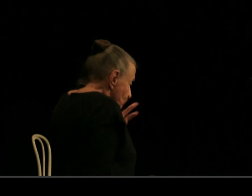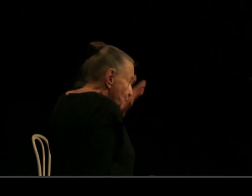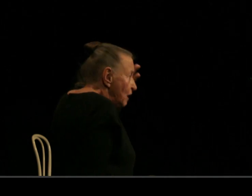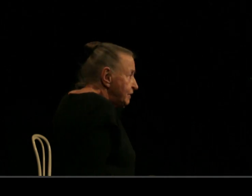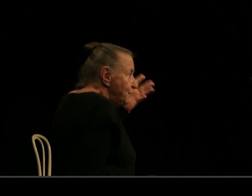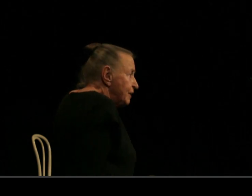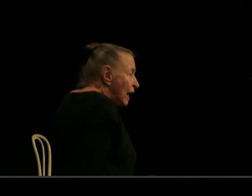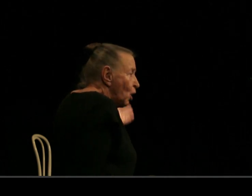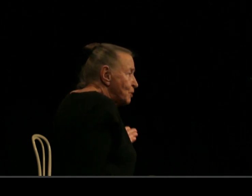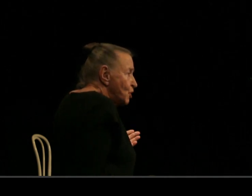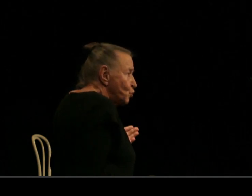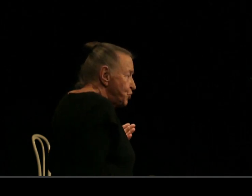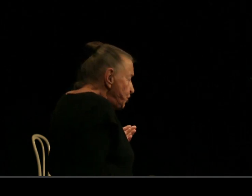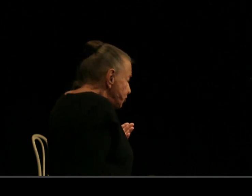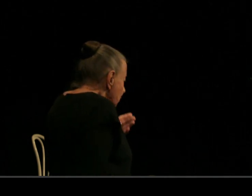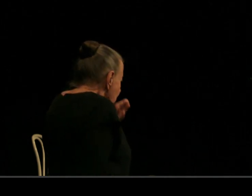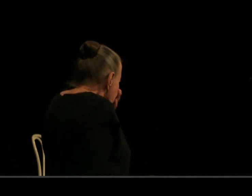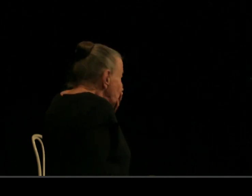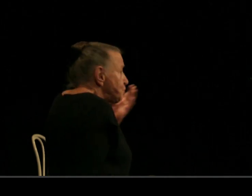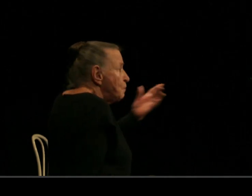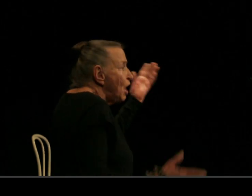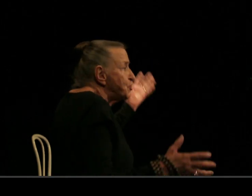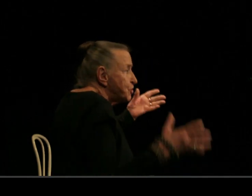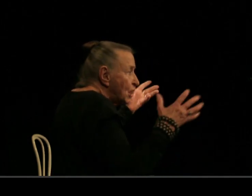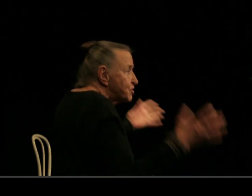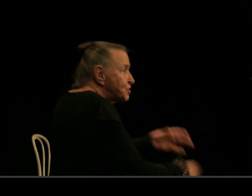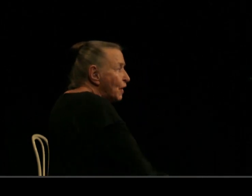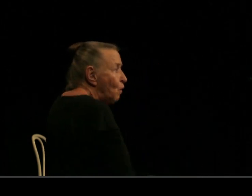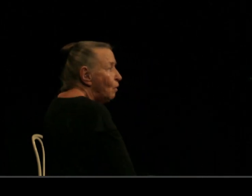When great men contend, lesser men should as well,